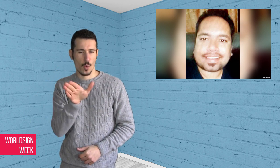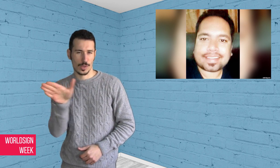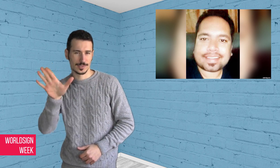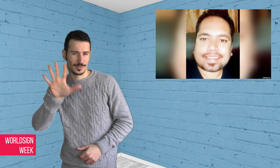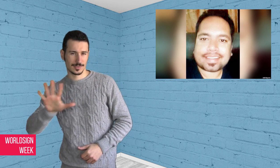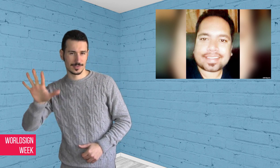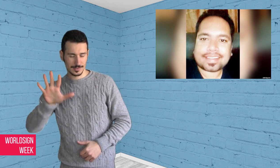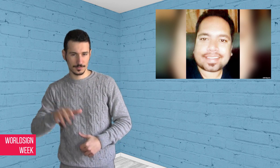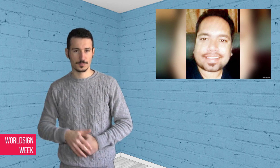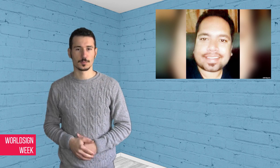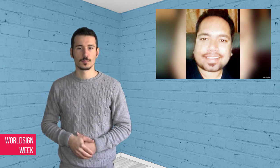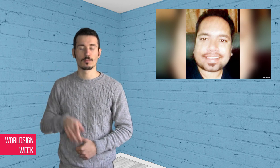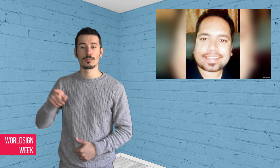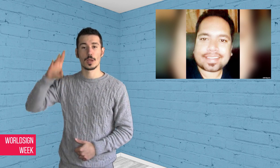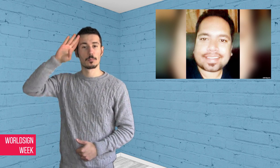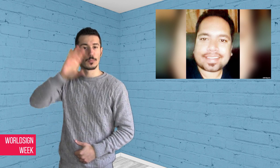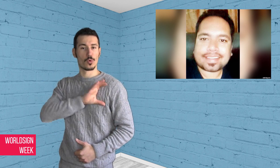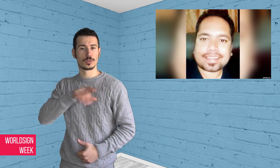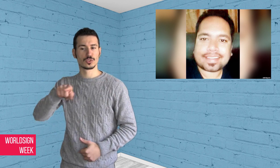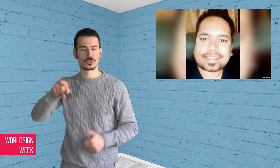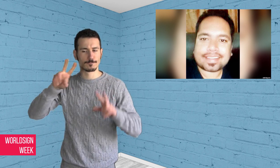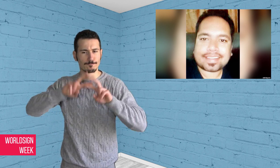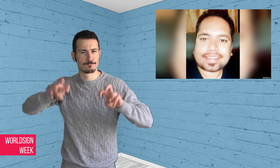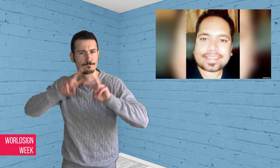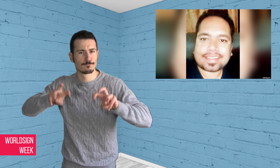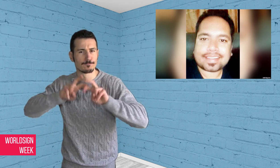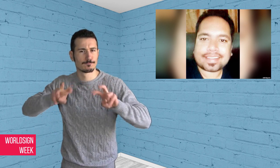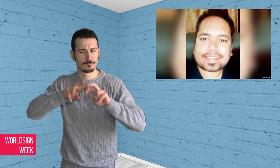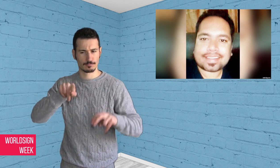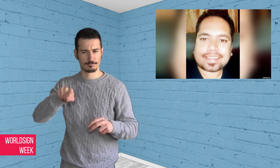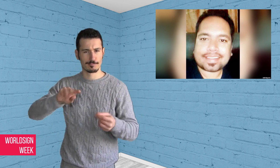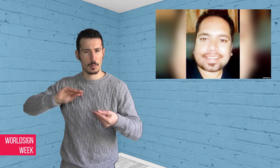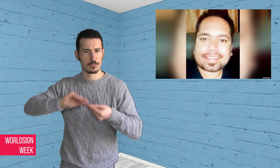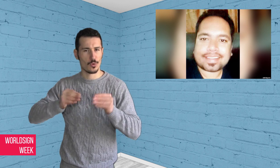India, police are investigating a complaint: